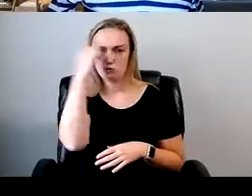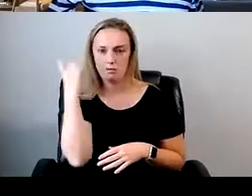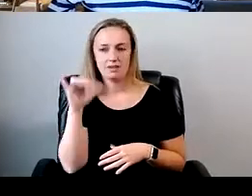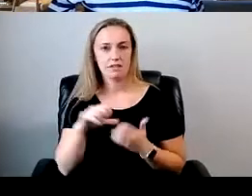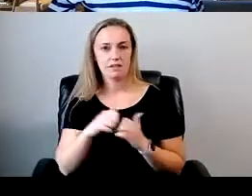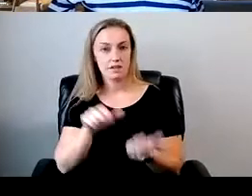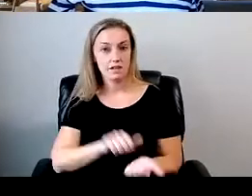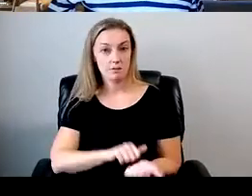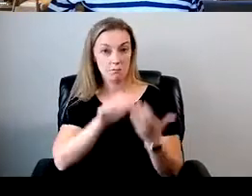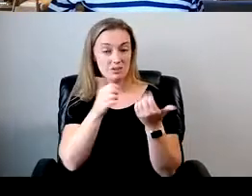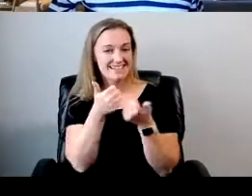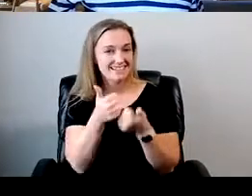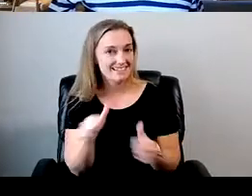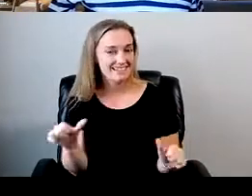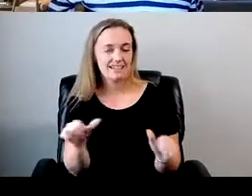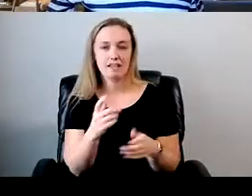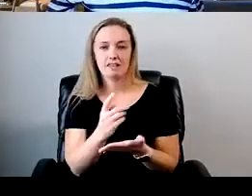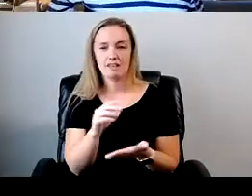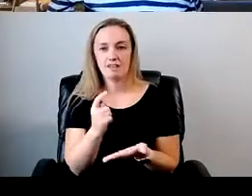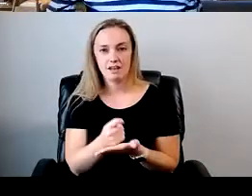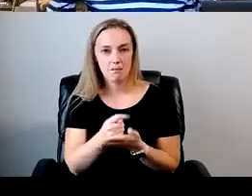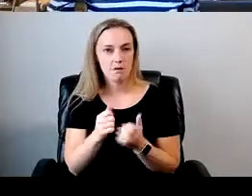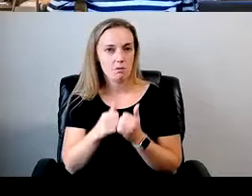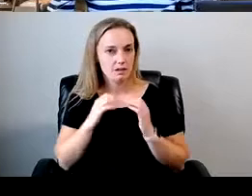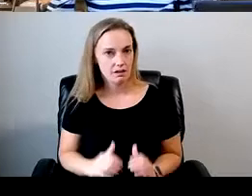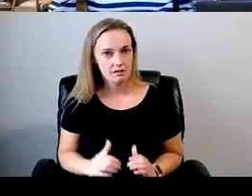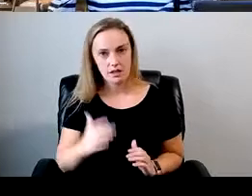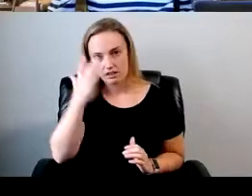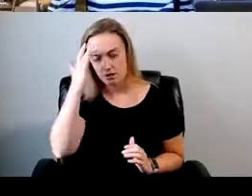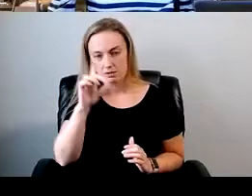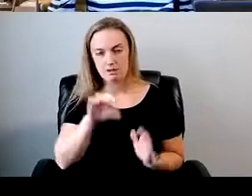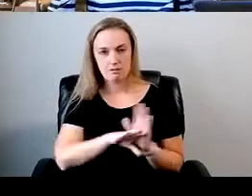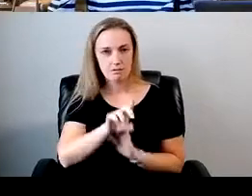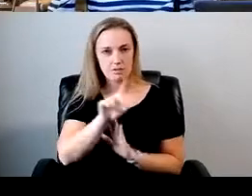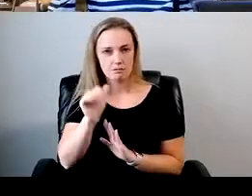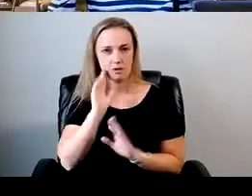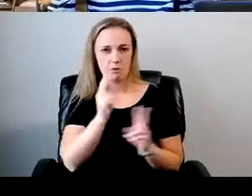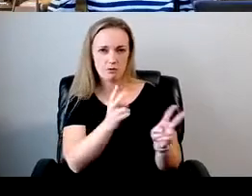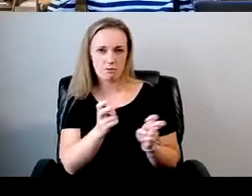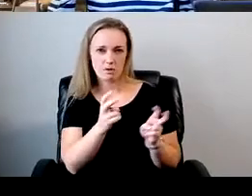with intellectual developmental disabilities. And we will pull out some resources to share with you on trauma in this population.